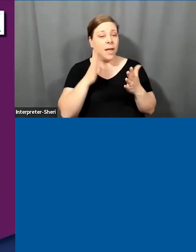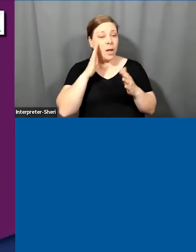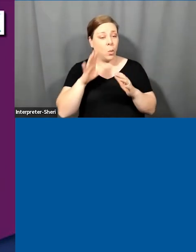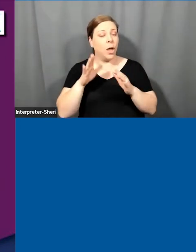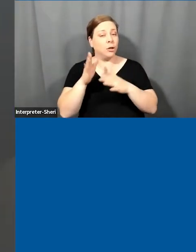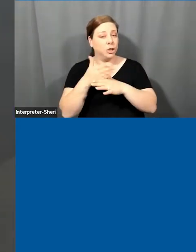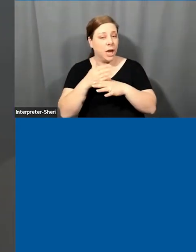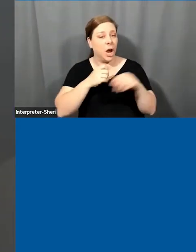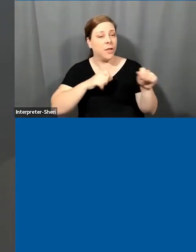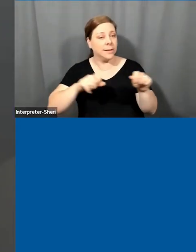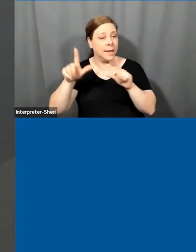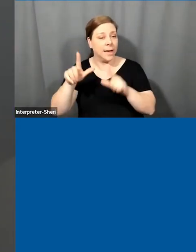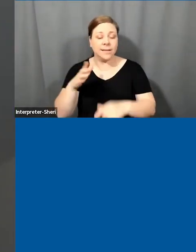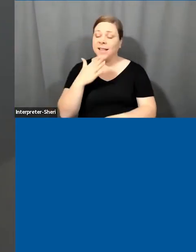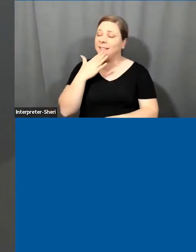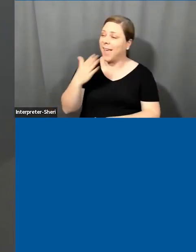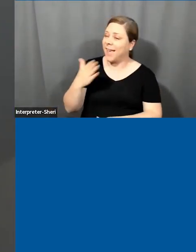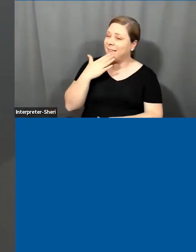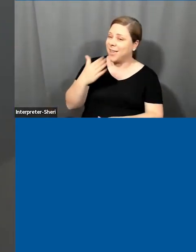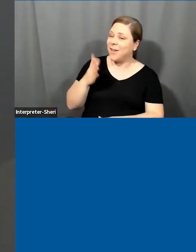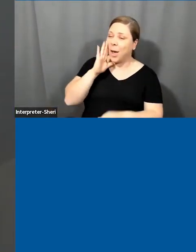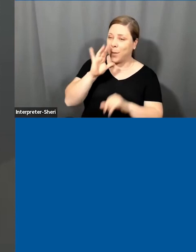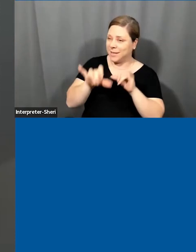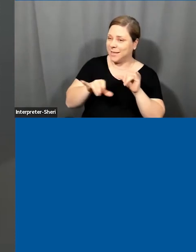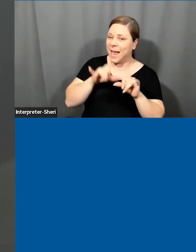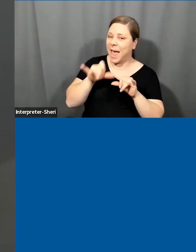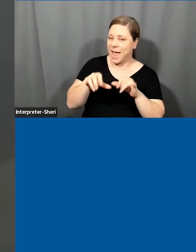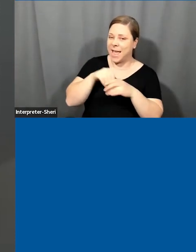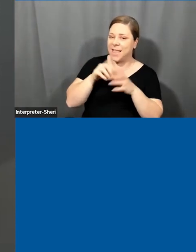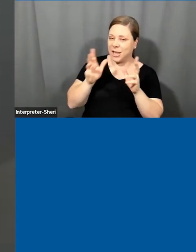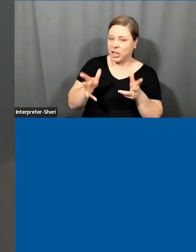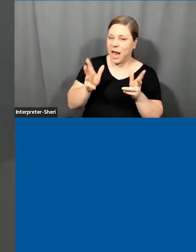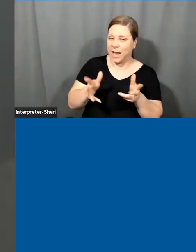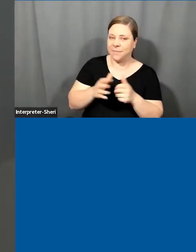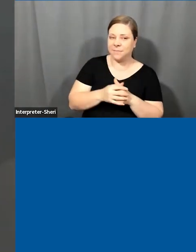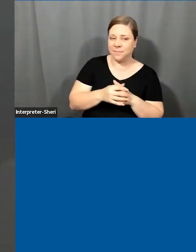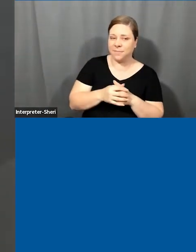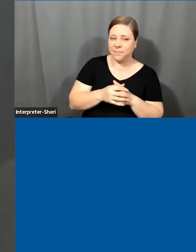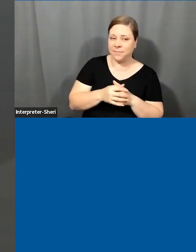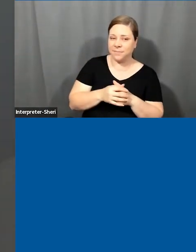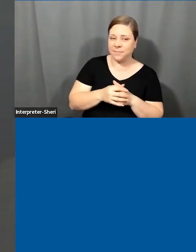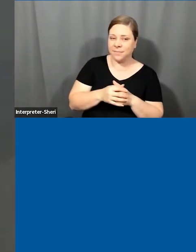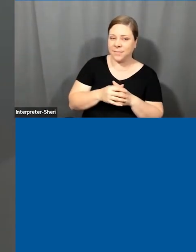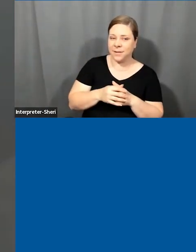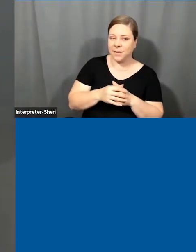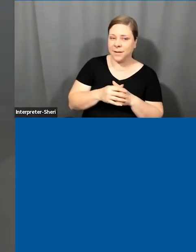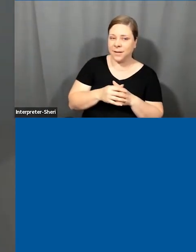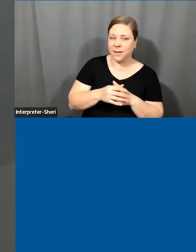Thank you. I really appreciate it. I will stay along in the chat. I have to go turn it back on or could somebody read those to me?